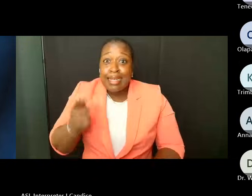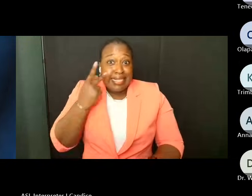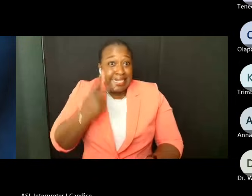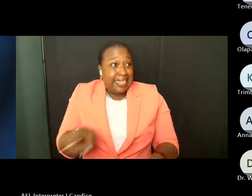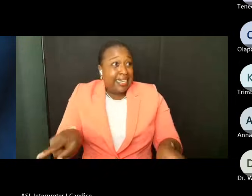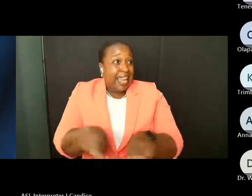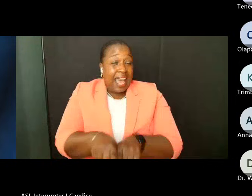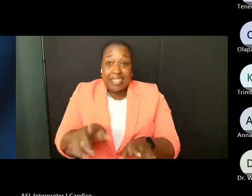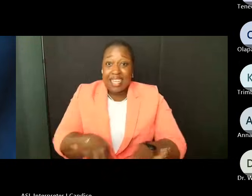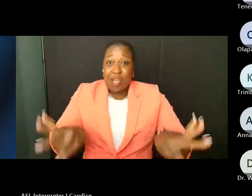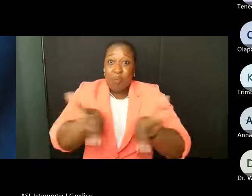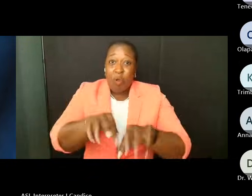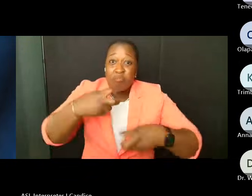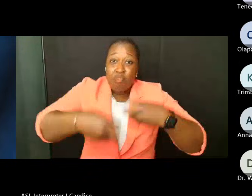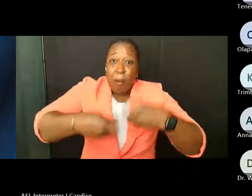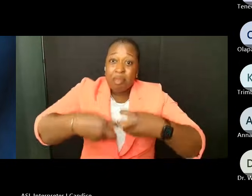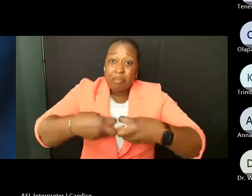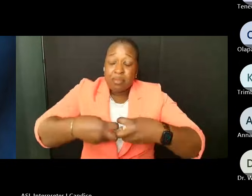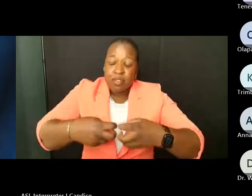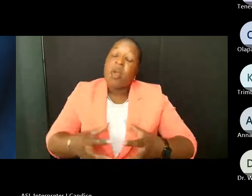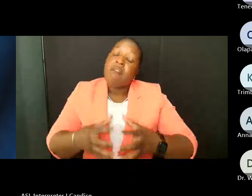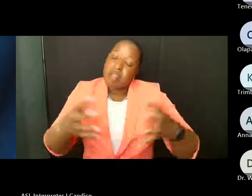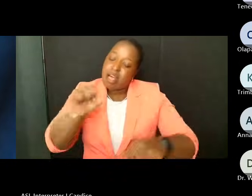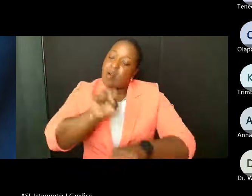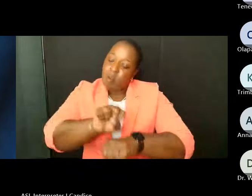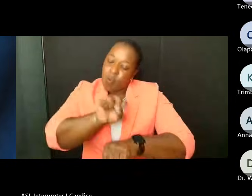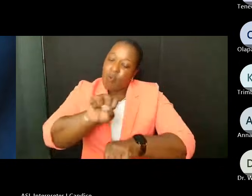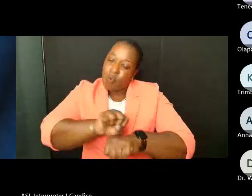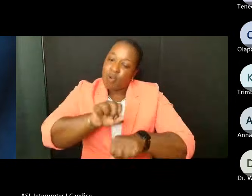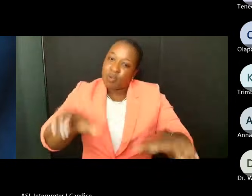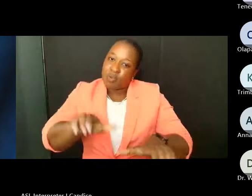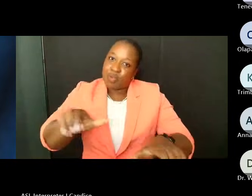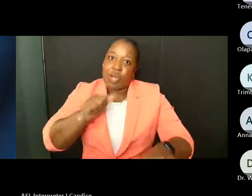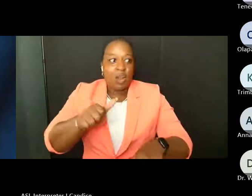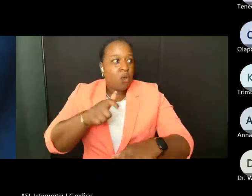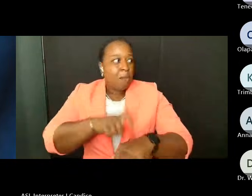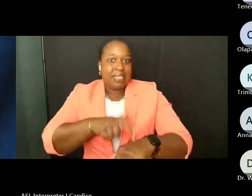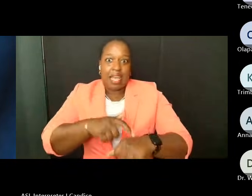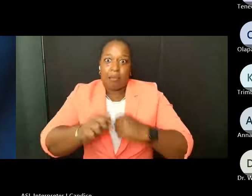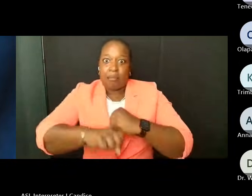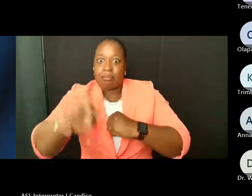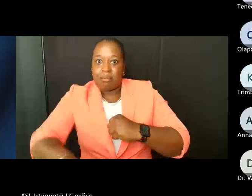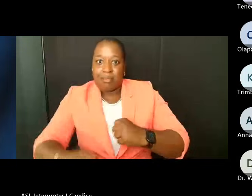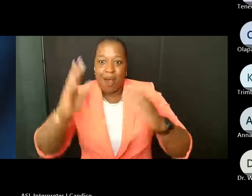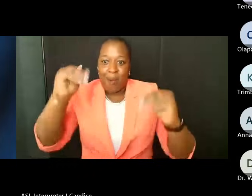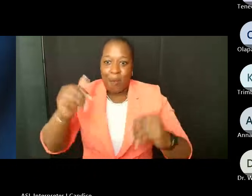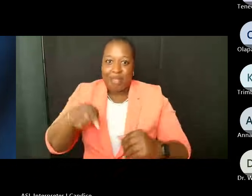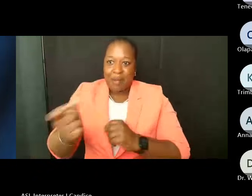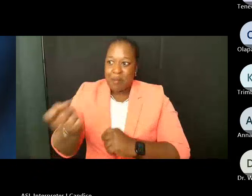to do. So, I don't want to be taking up too much of your time. I hope I address that question.